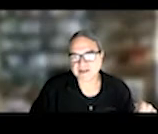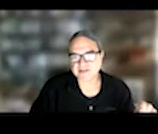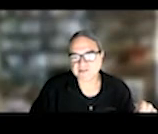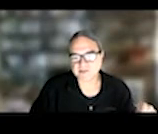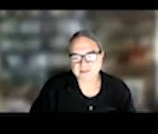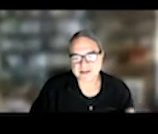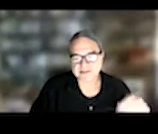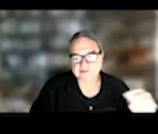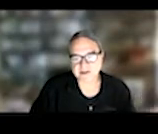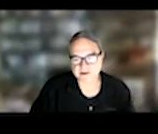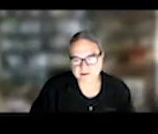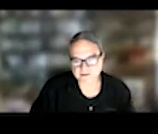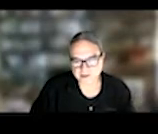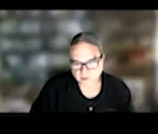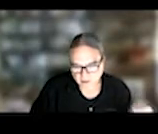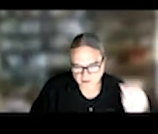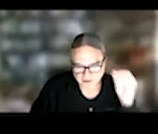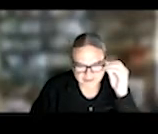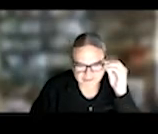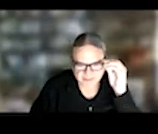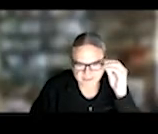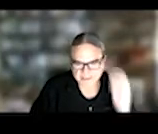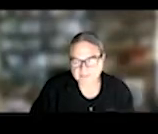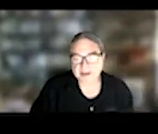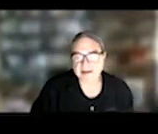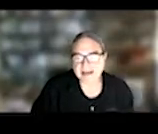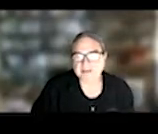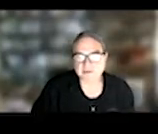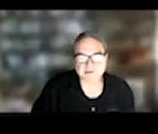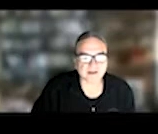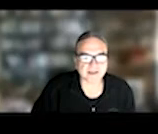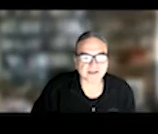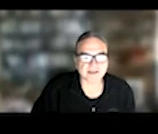IHS within the last three years you're no longer in that database. I'm not an active user of IHS.